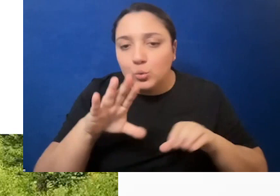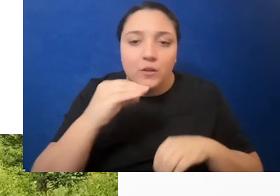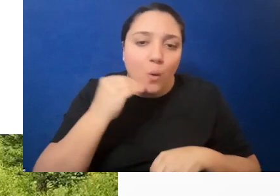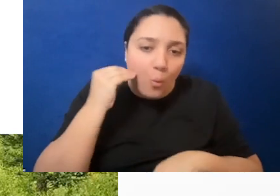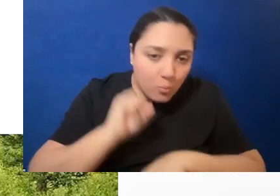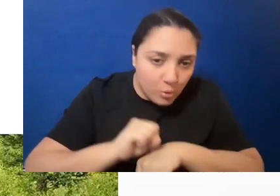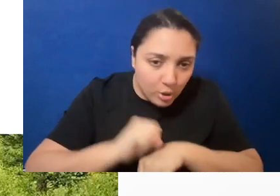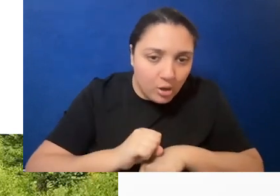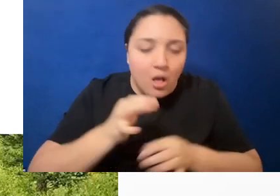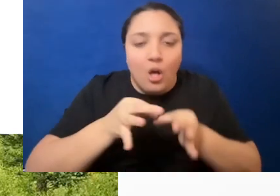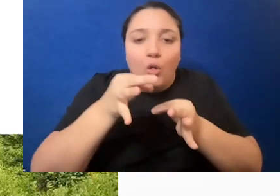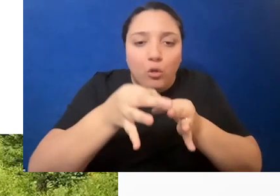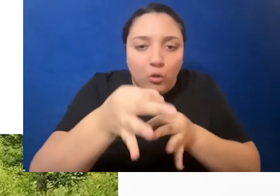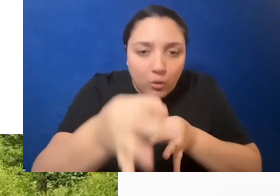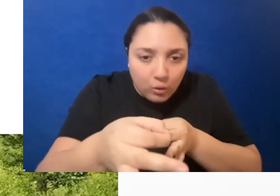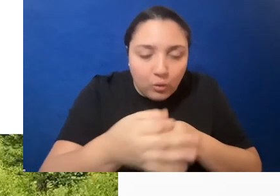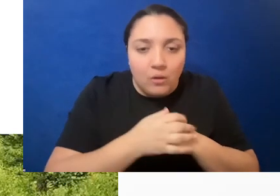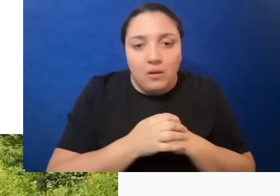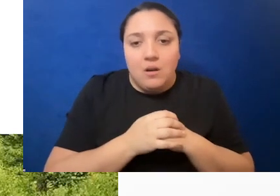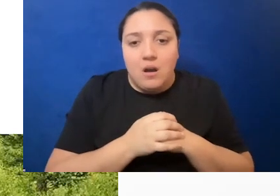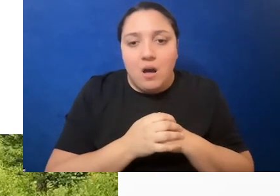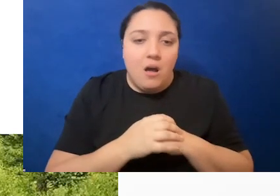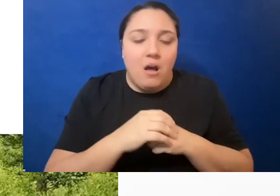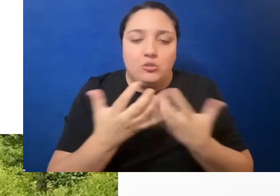NOT DOING TO HOMEWORK,